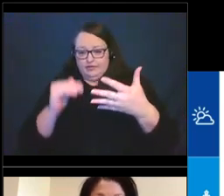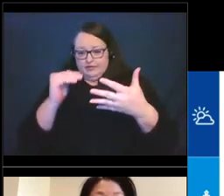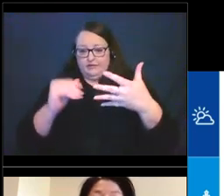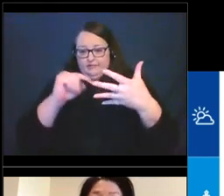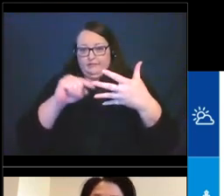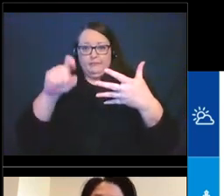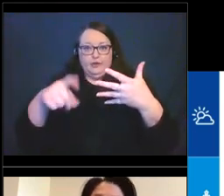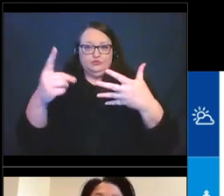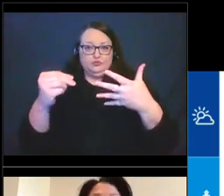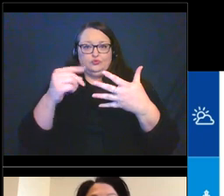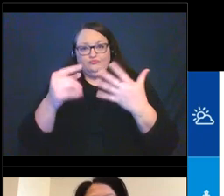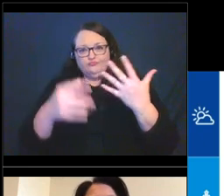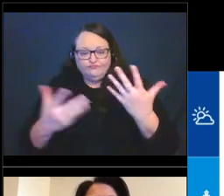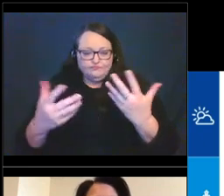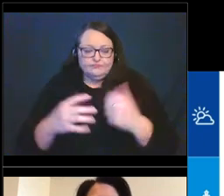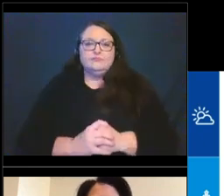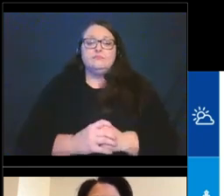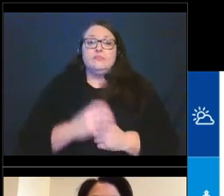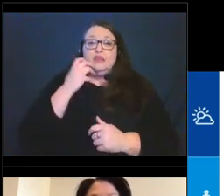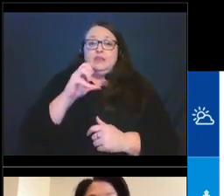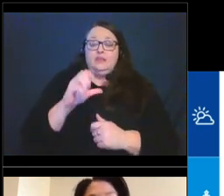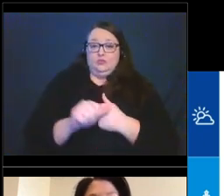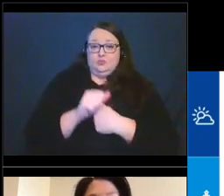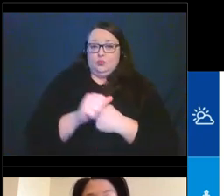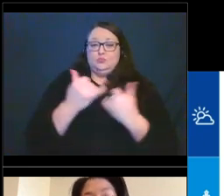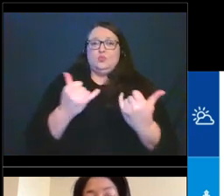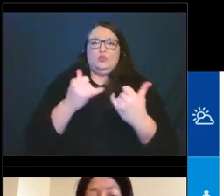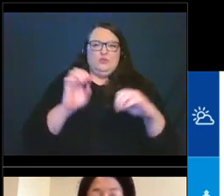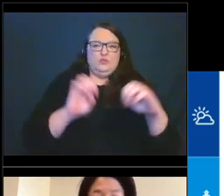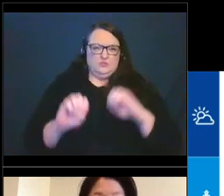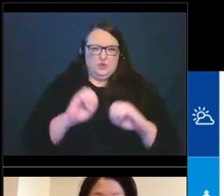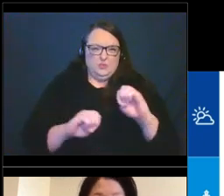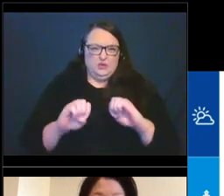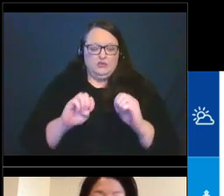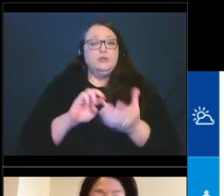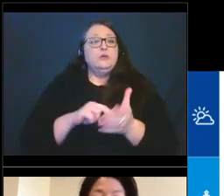that HeatRisk is currently an experimental product which means that it is not supported